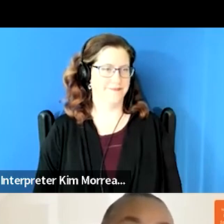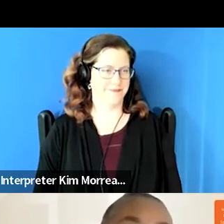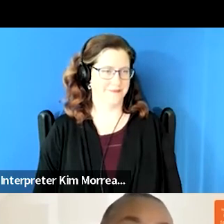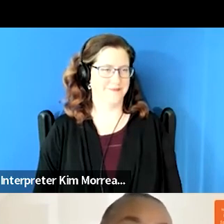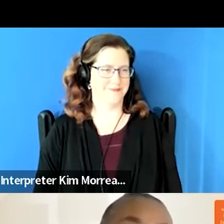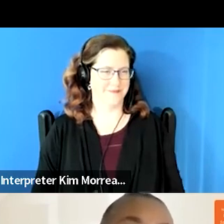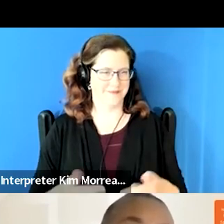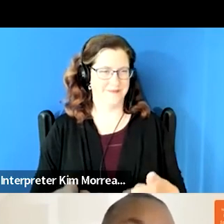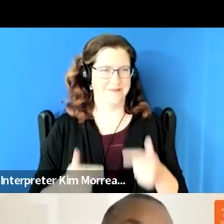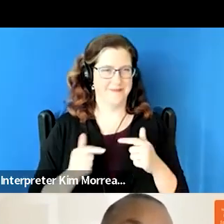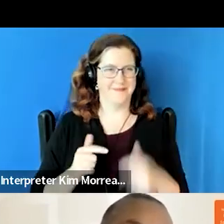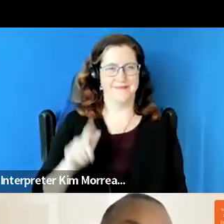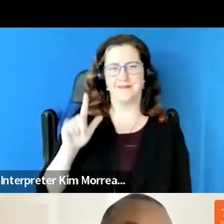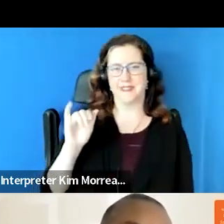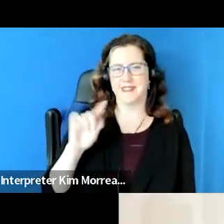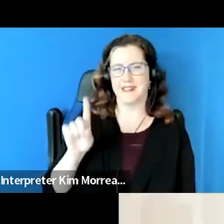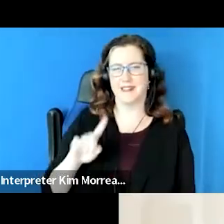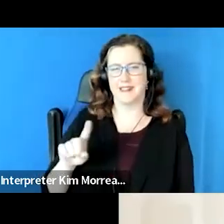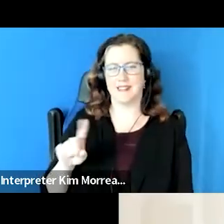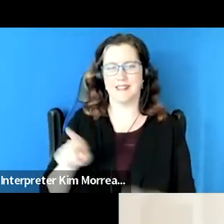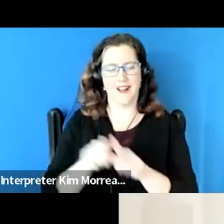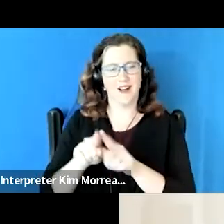to stress management and stress reduction, and we have